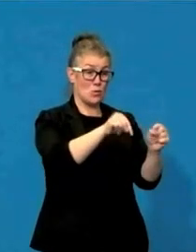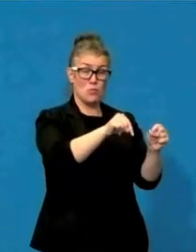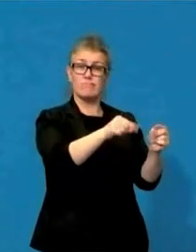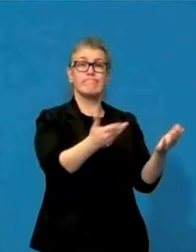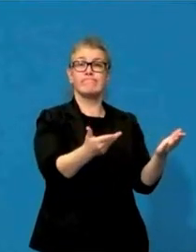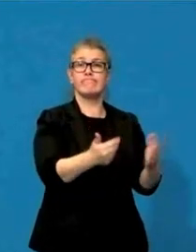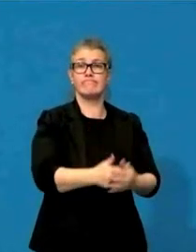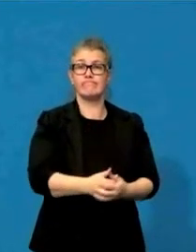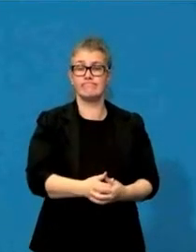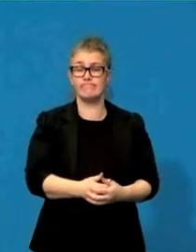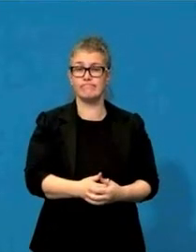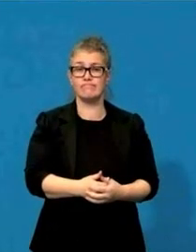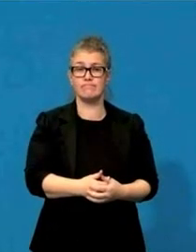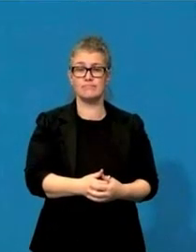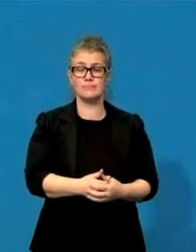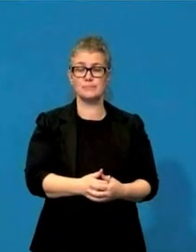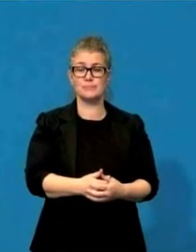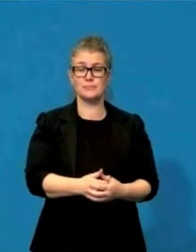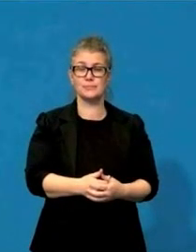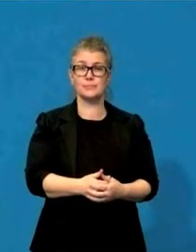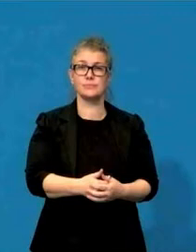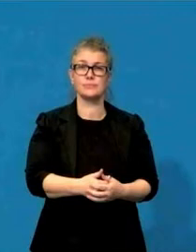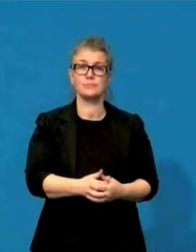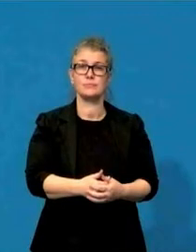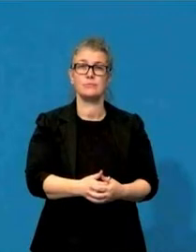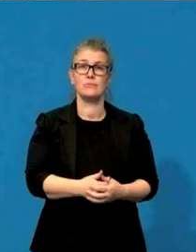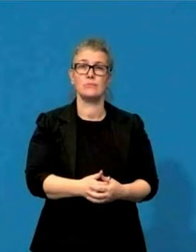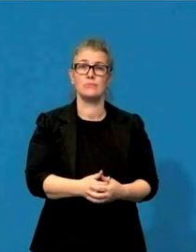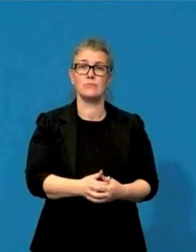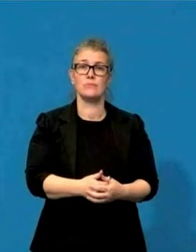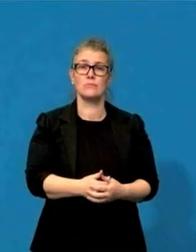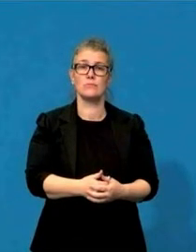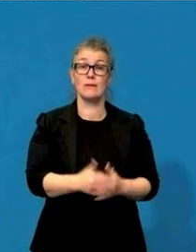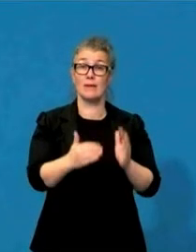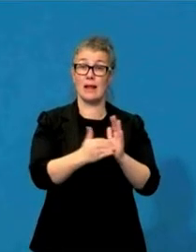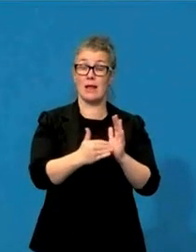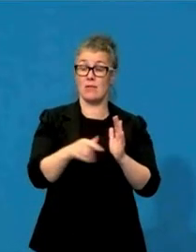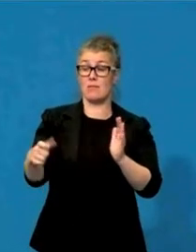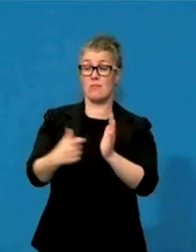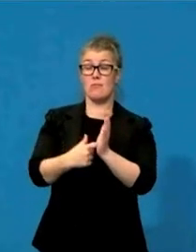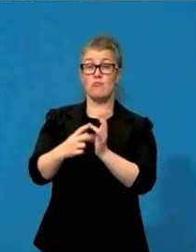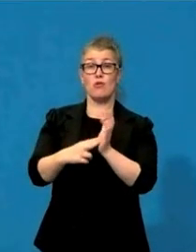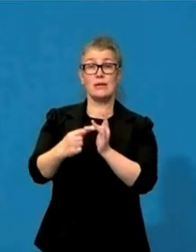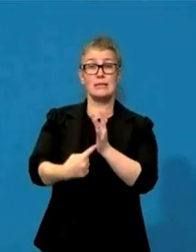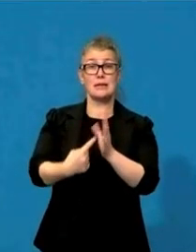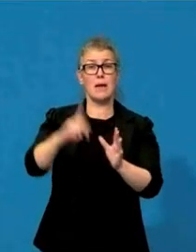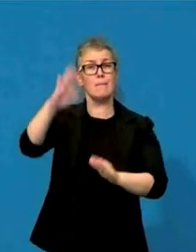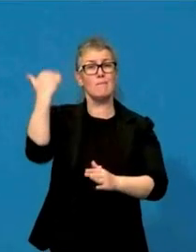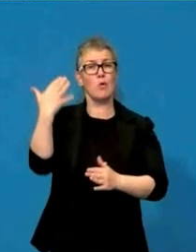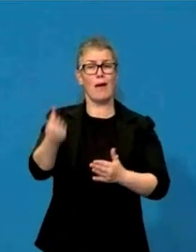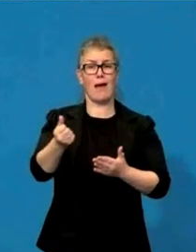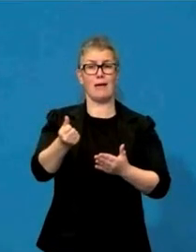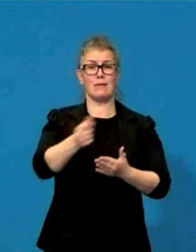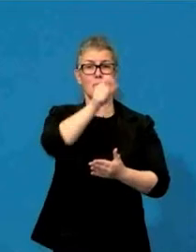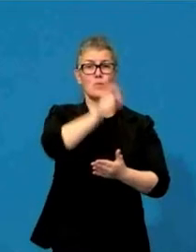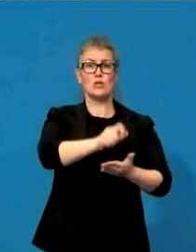And just at the moment - Ronita used to have a cleaner who used to help clean her home.